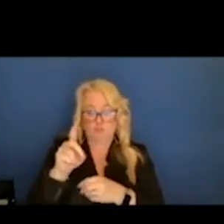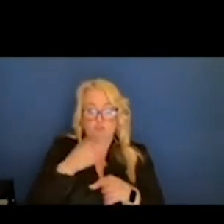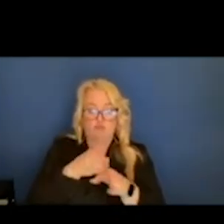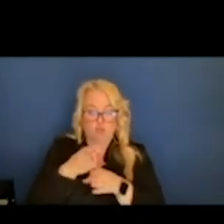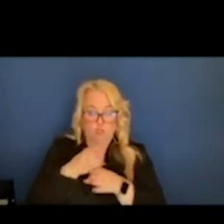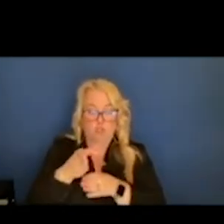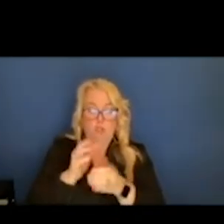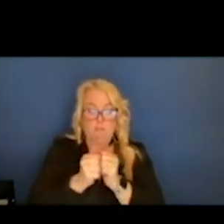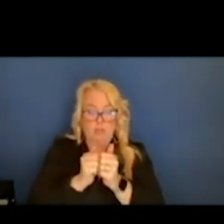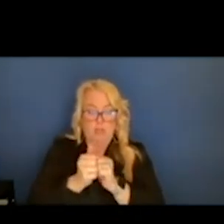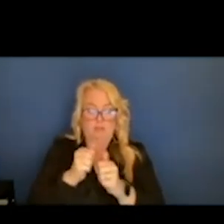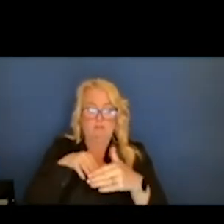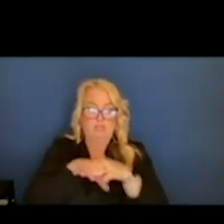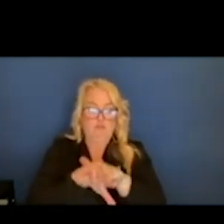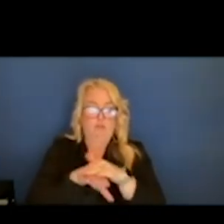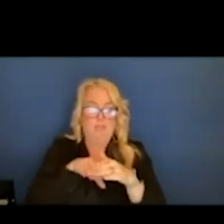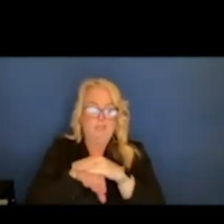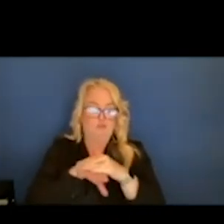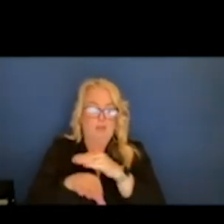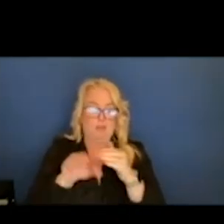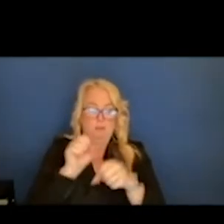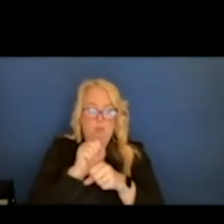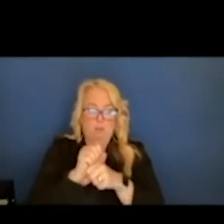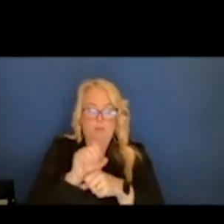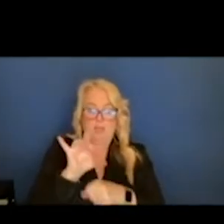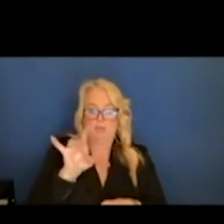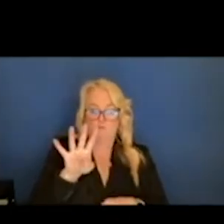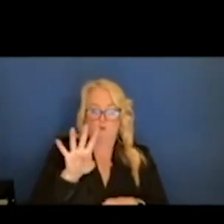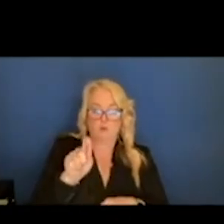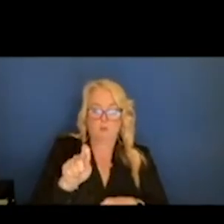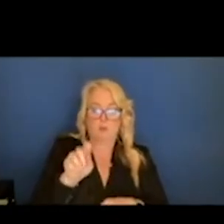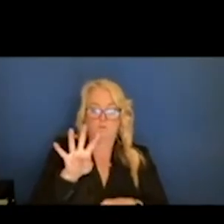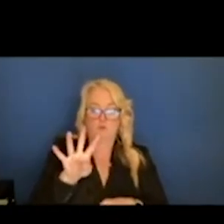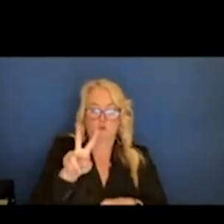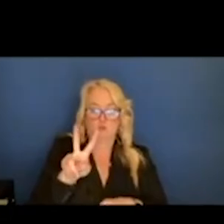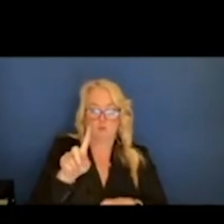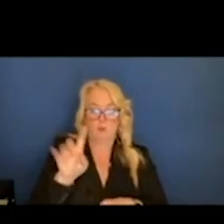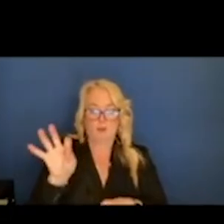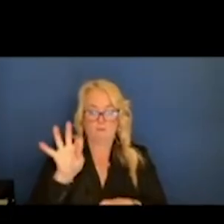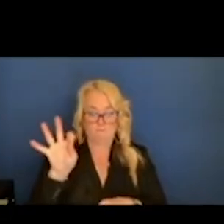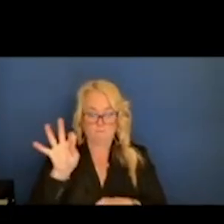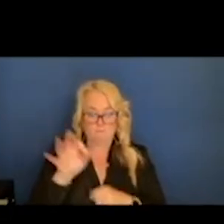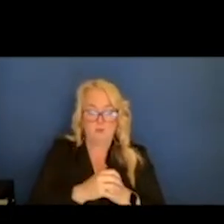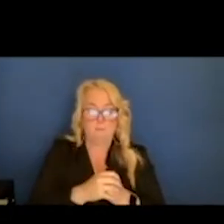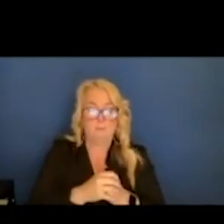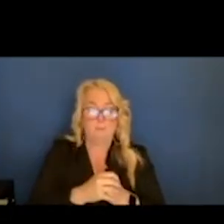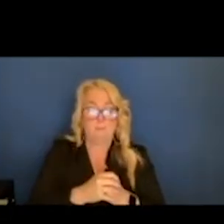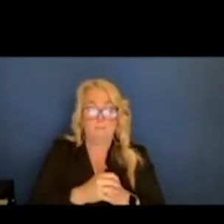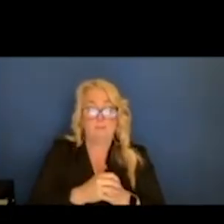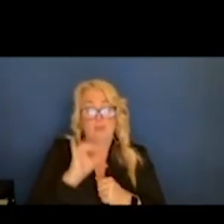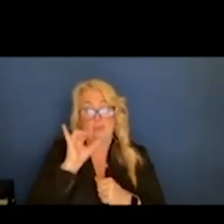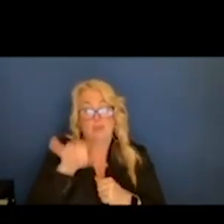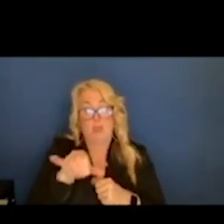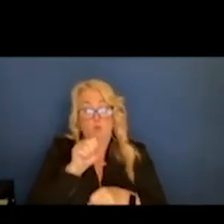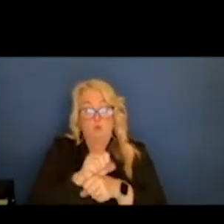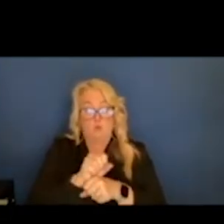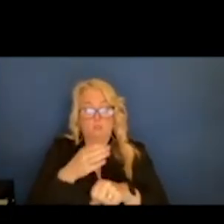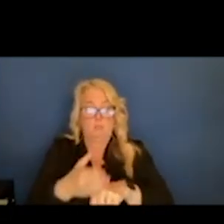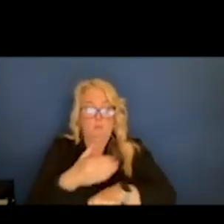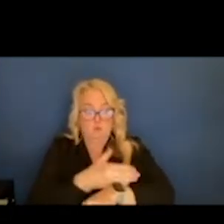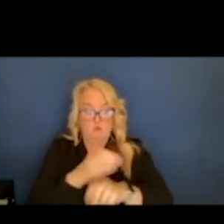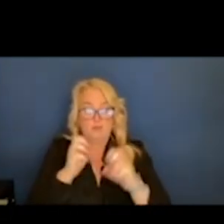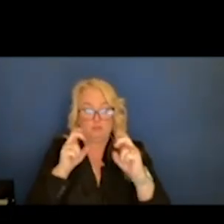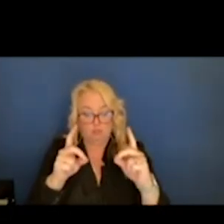and Competitive Integrated Employment (84.421F). This effort works to improve education,